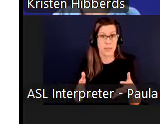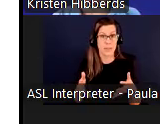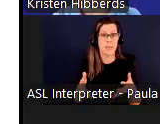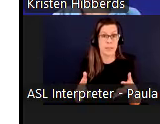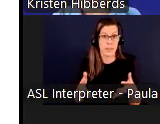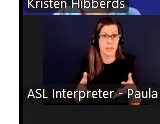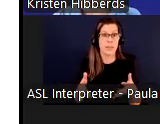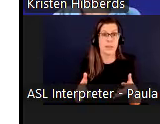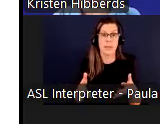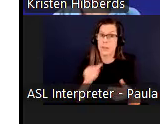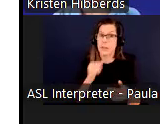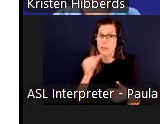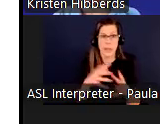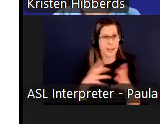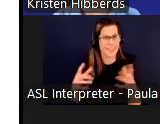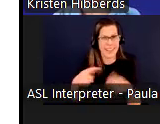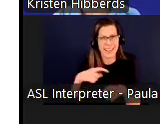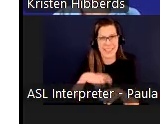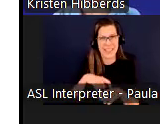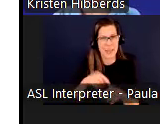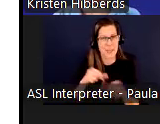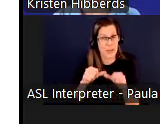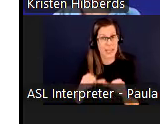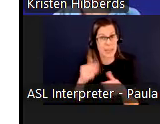so we'll keep moving through here.